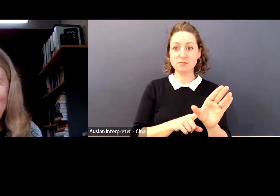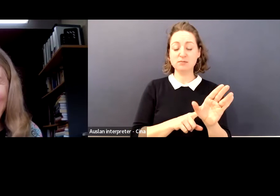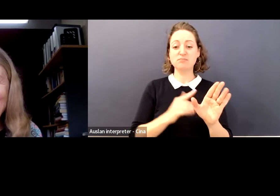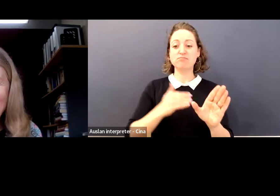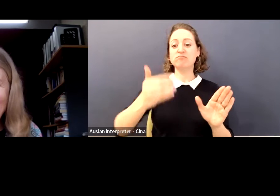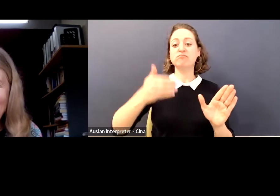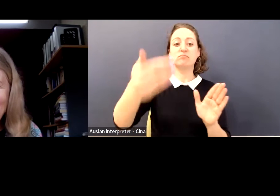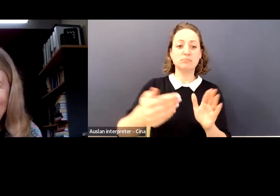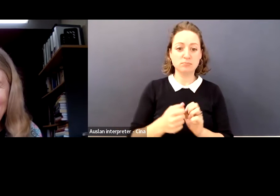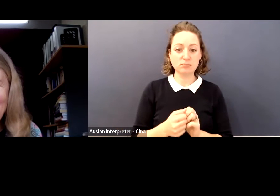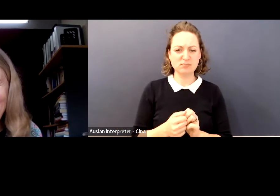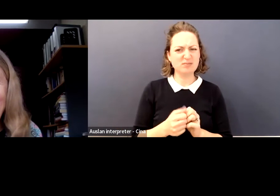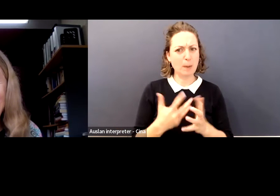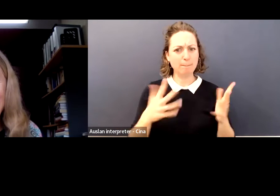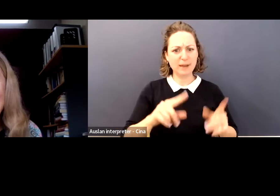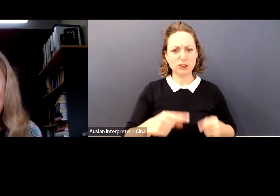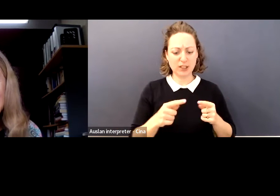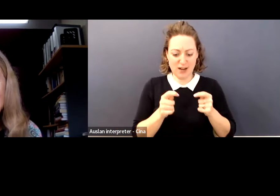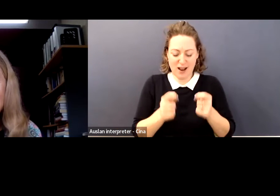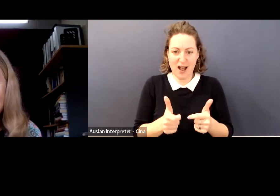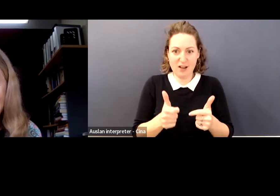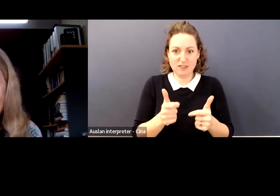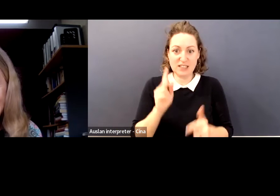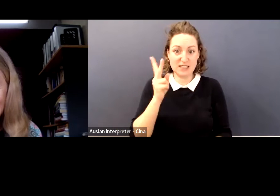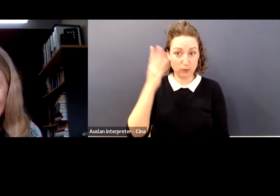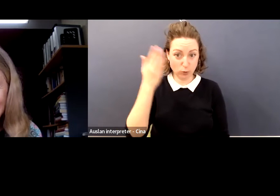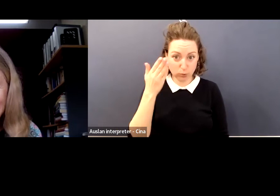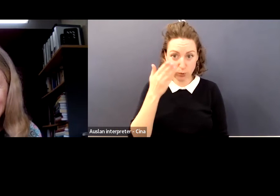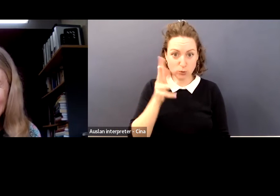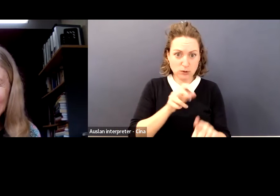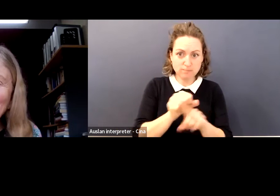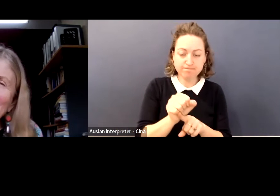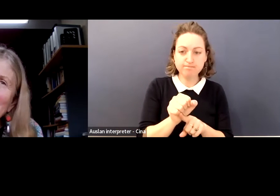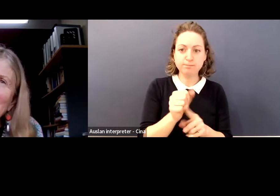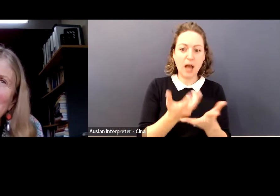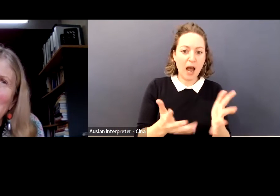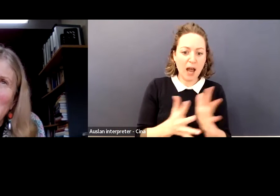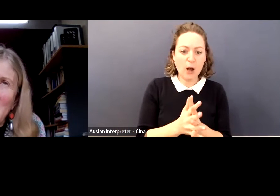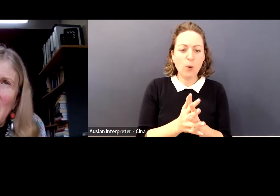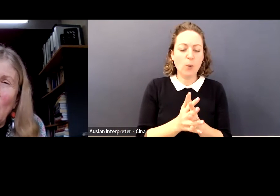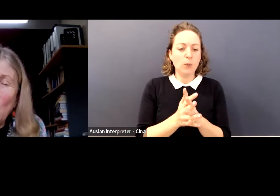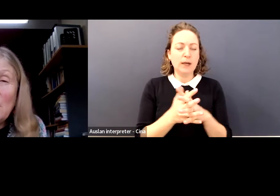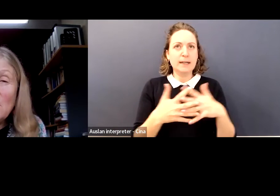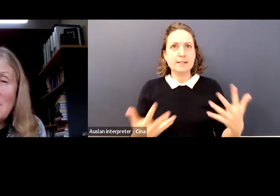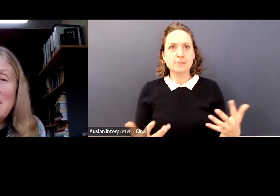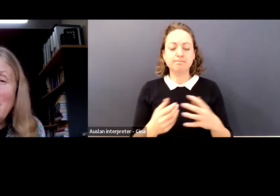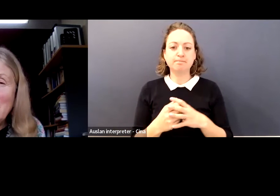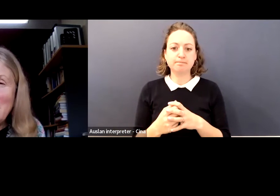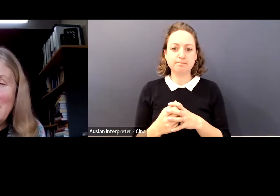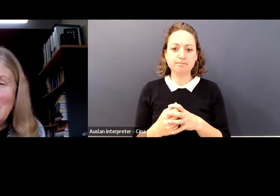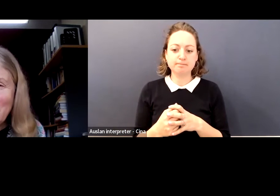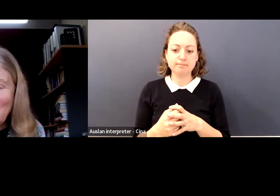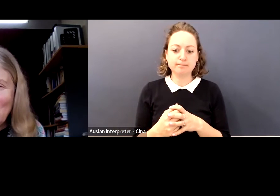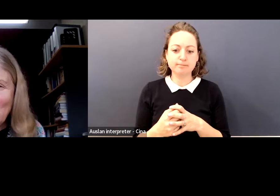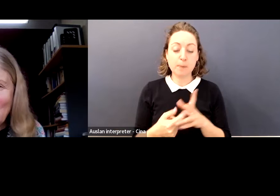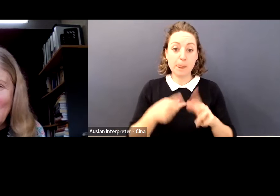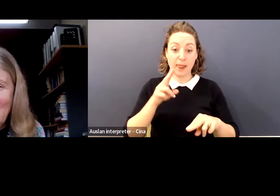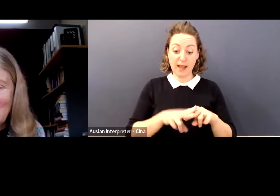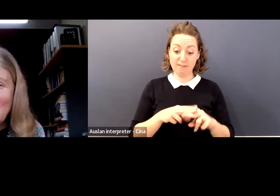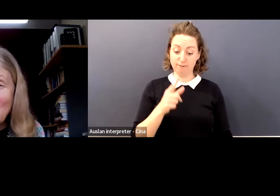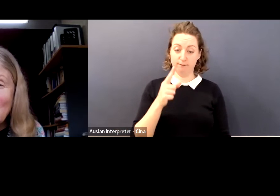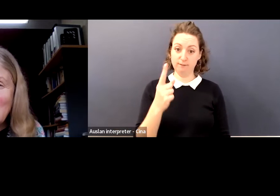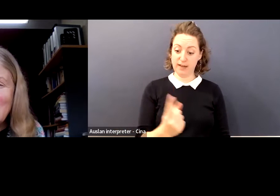in post-secondary settings to identify how well delivered an individual students,